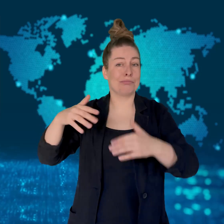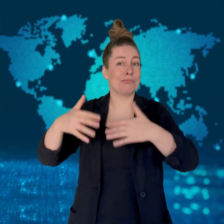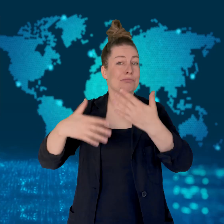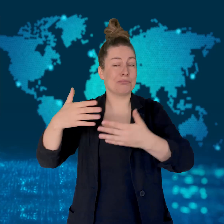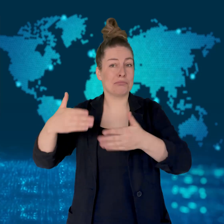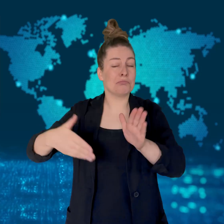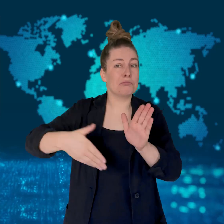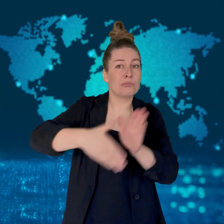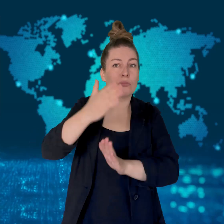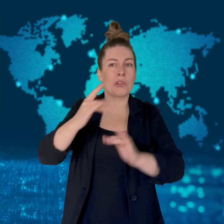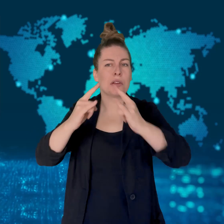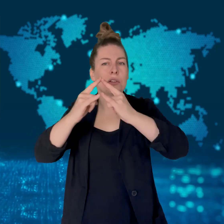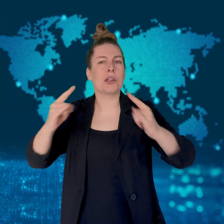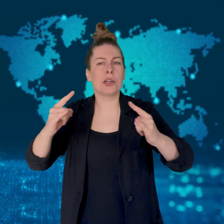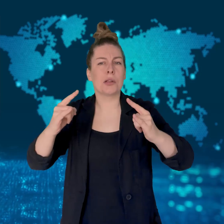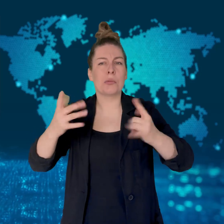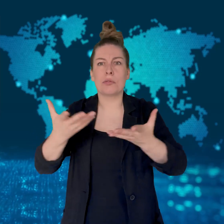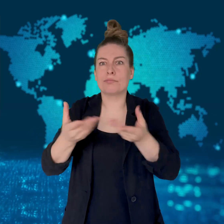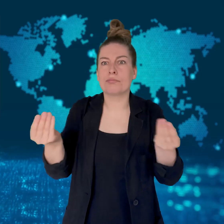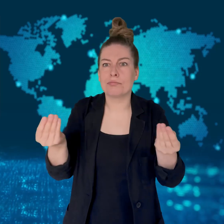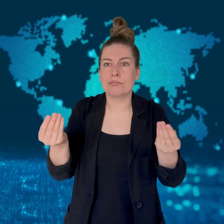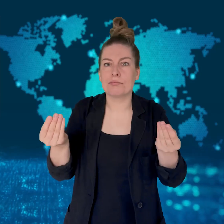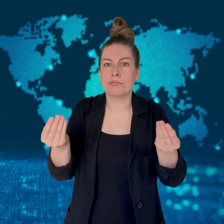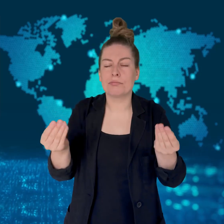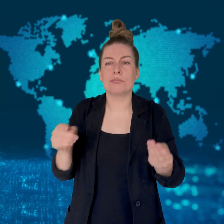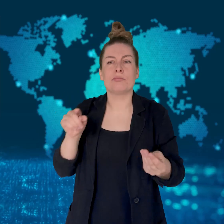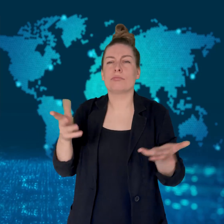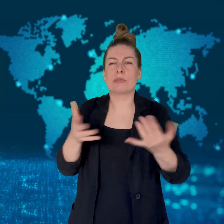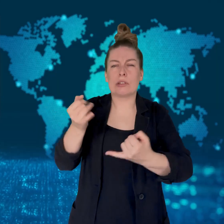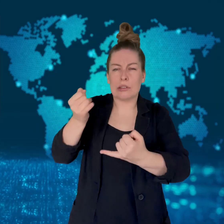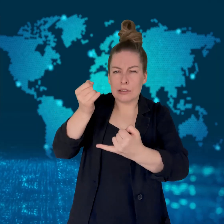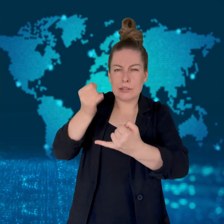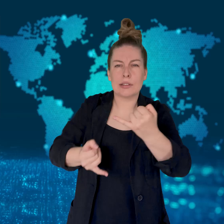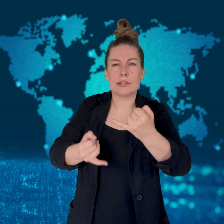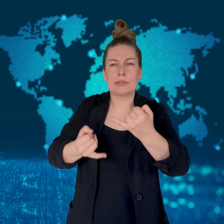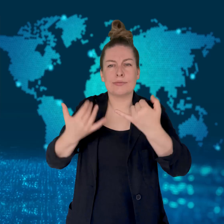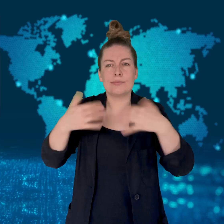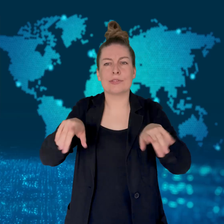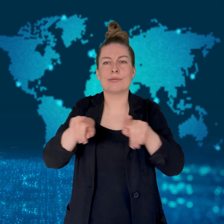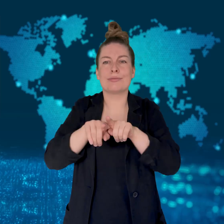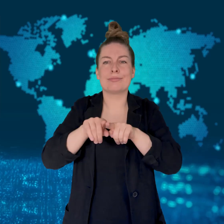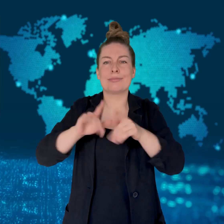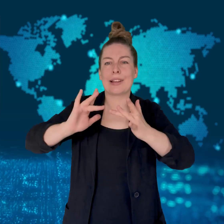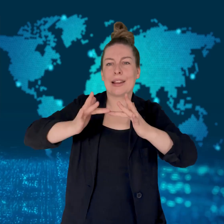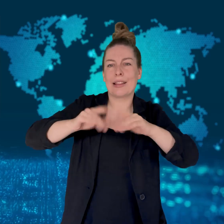and surfing trip when they disappeared.